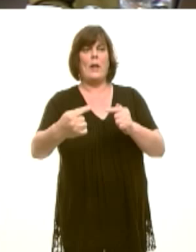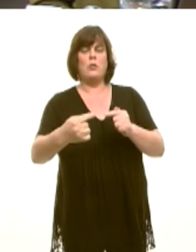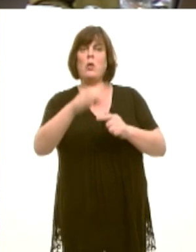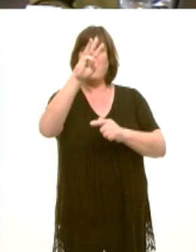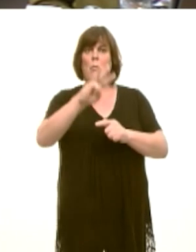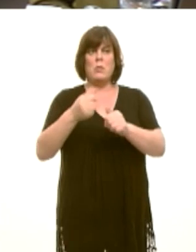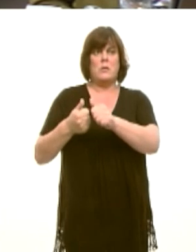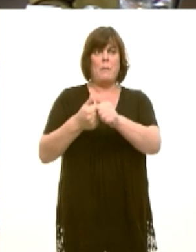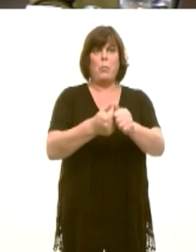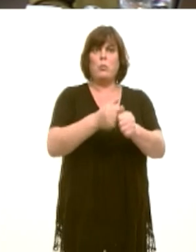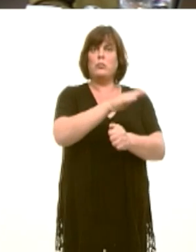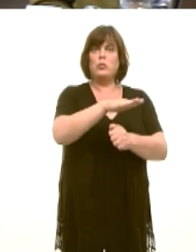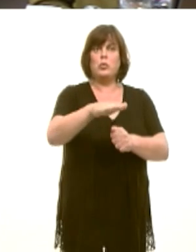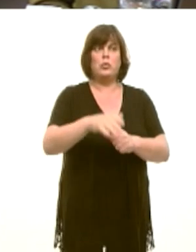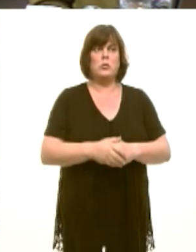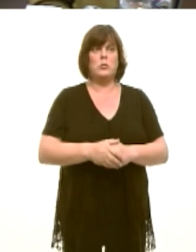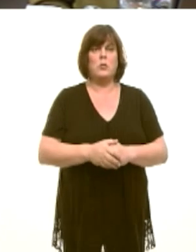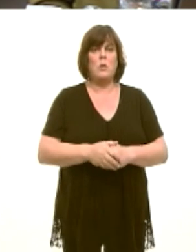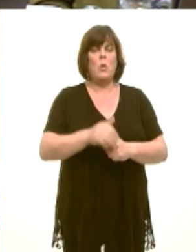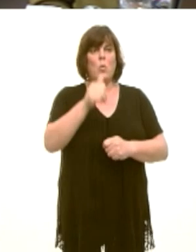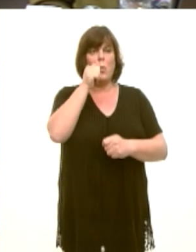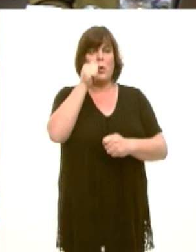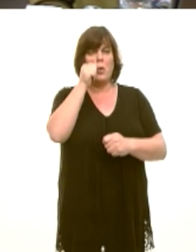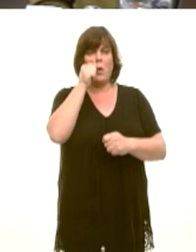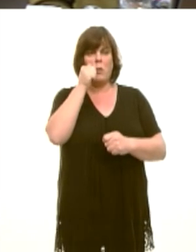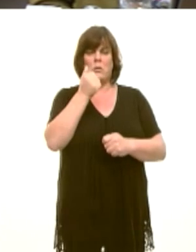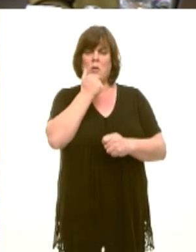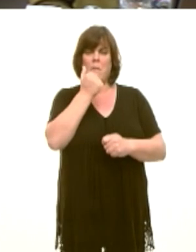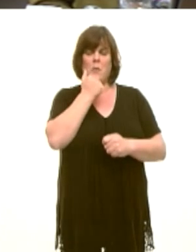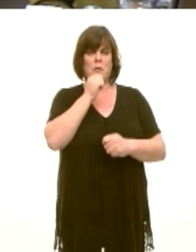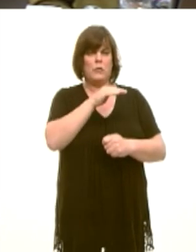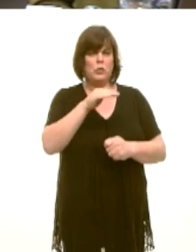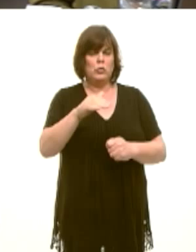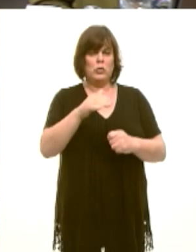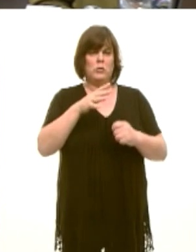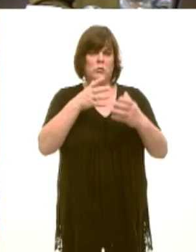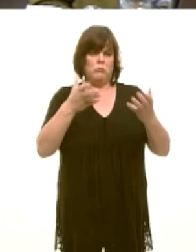was doubled in the lifetime of this Government. And the Member is right to point out that